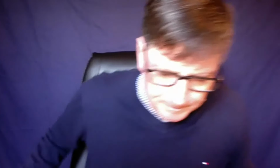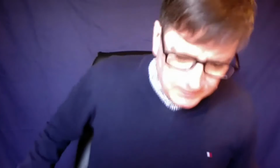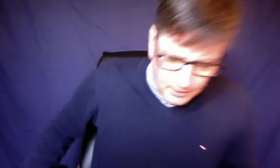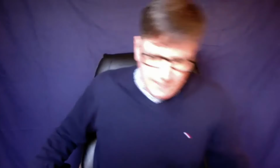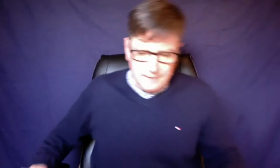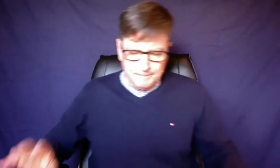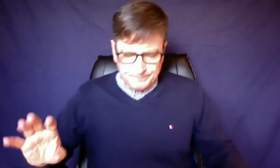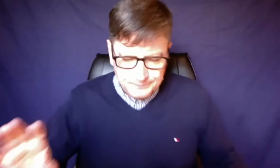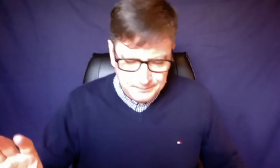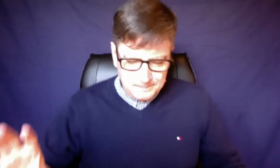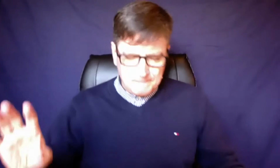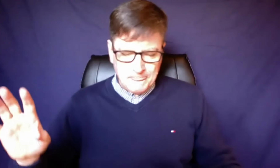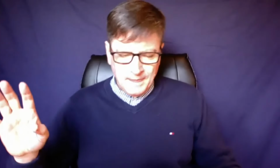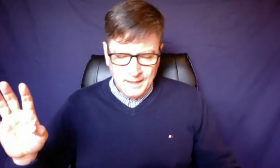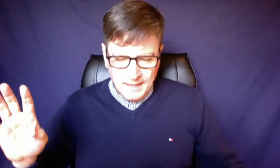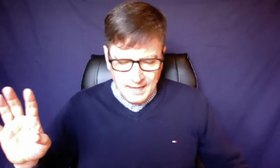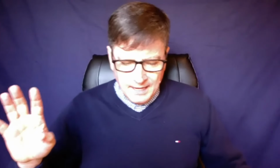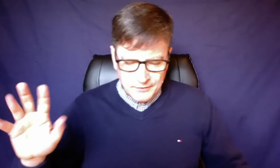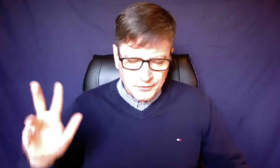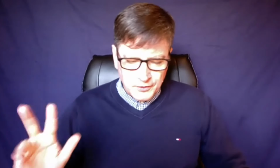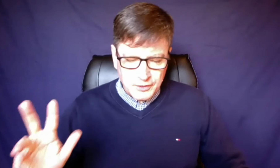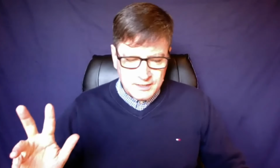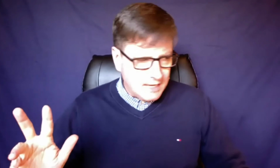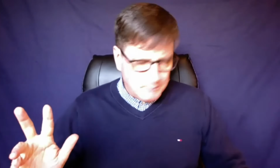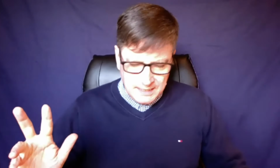instead of going like this for weight,